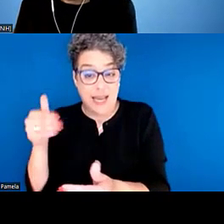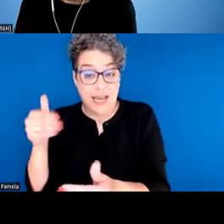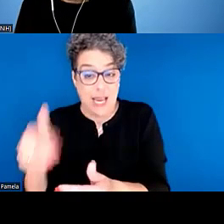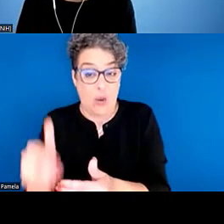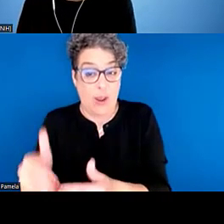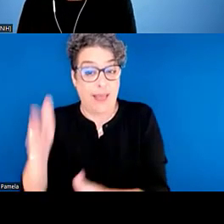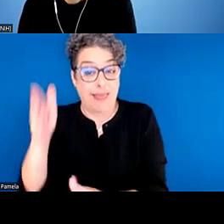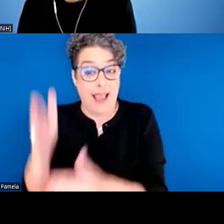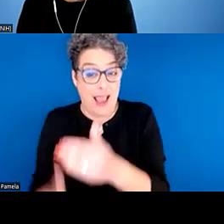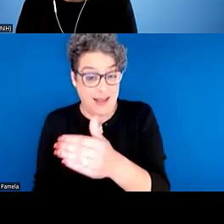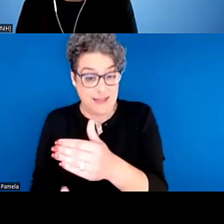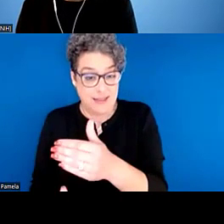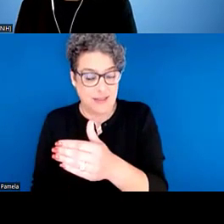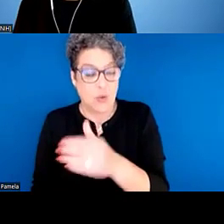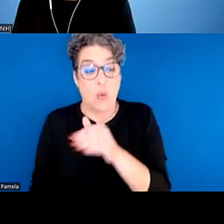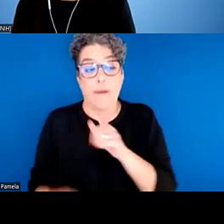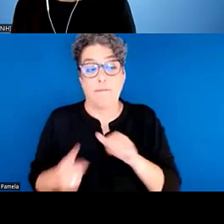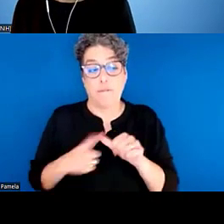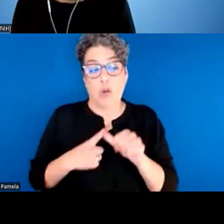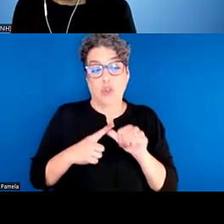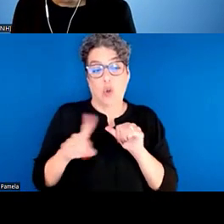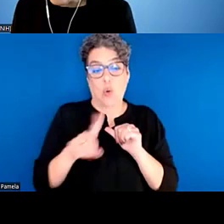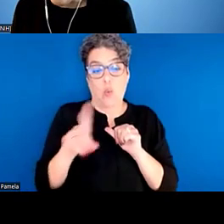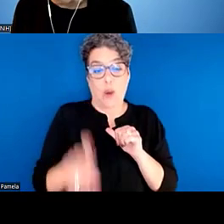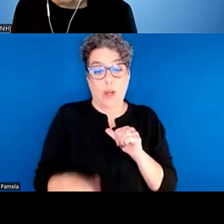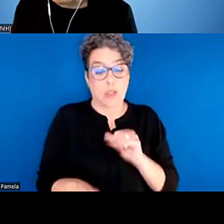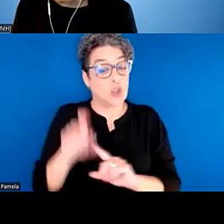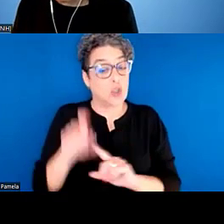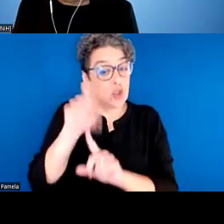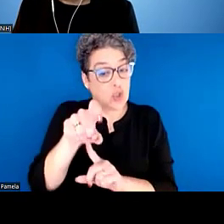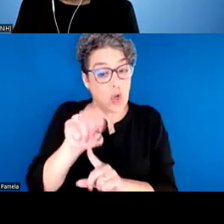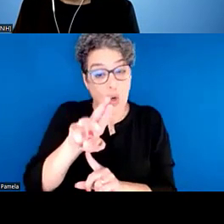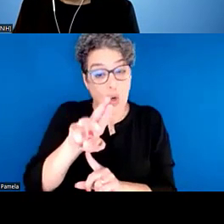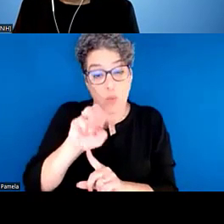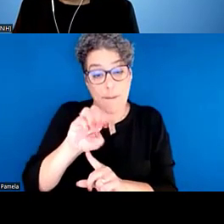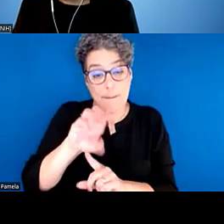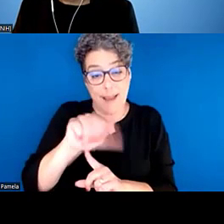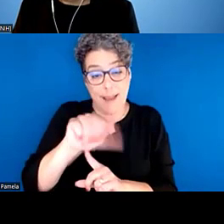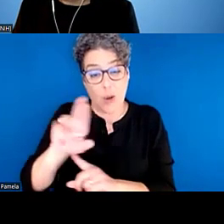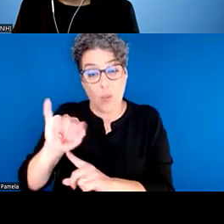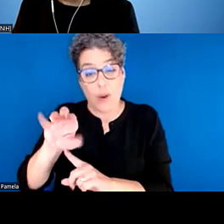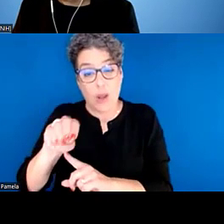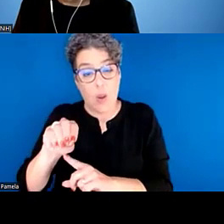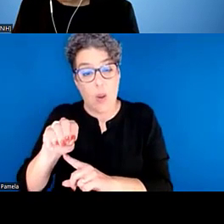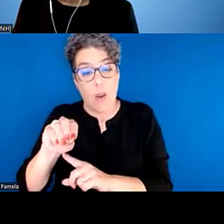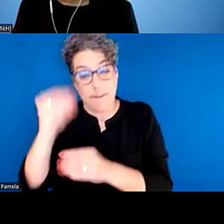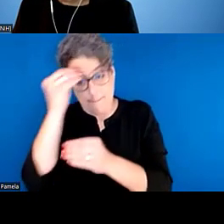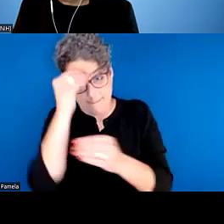So first question, should Rebecca RIO mention the ongoing investigation to the new institution?